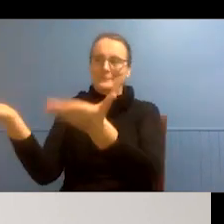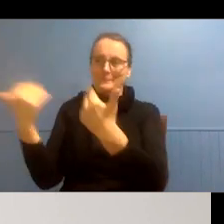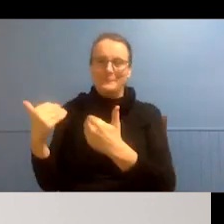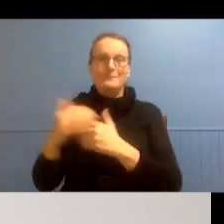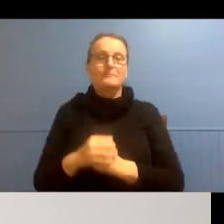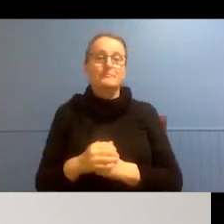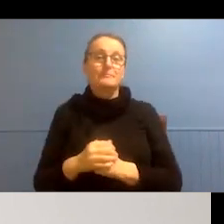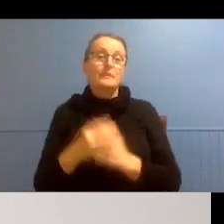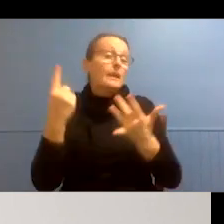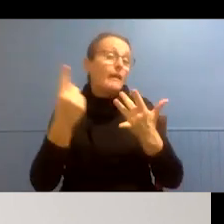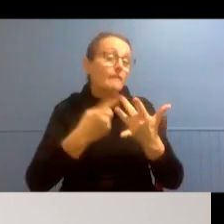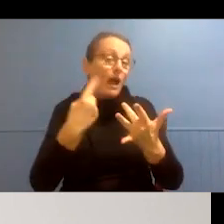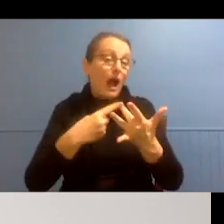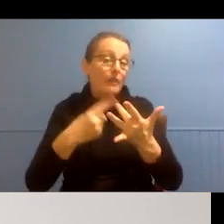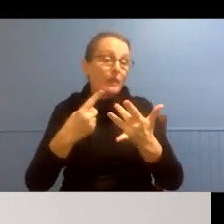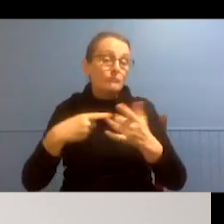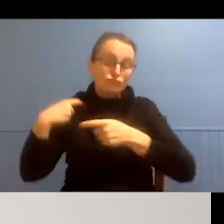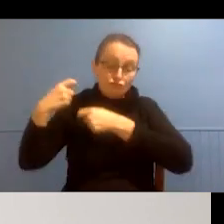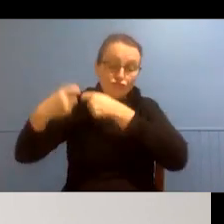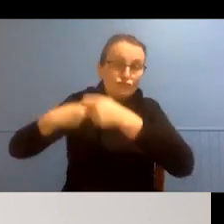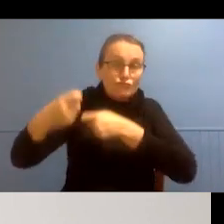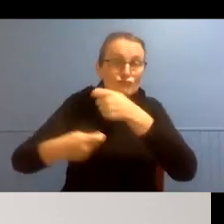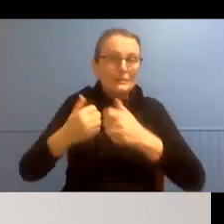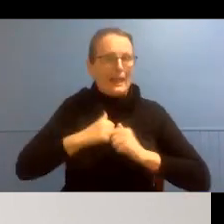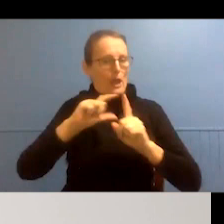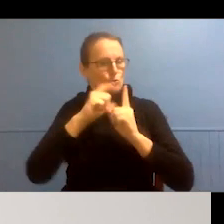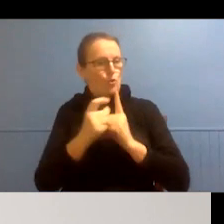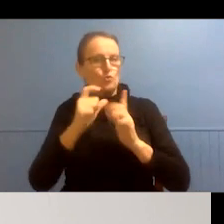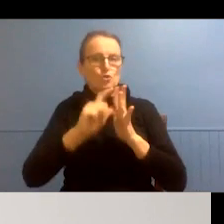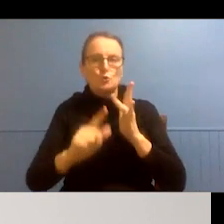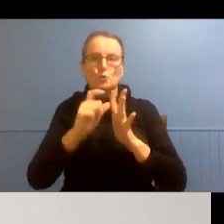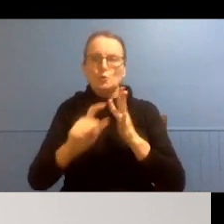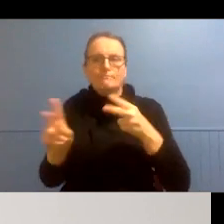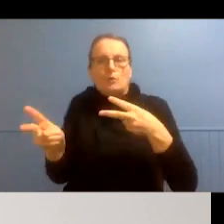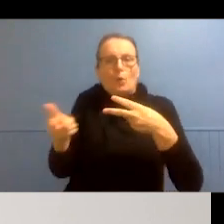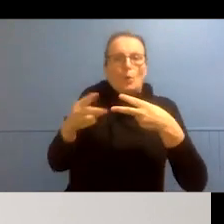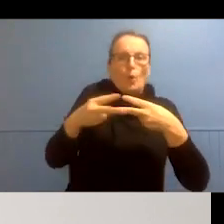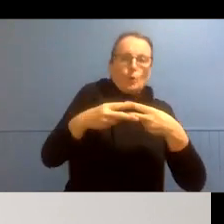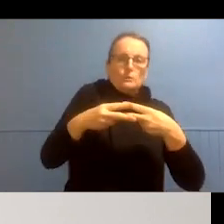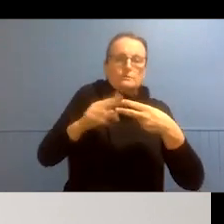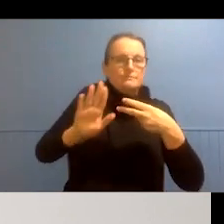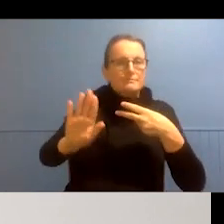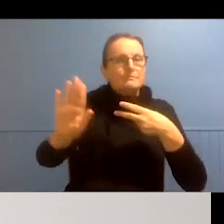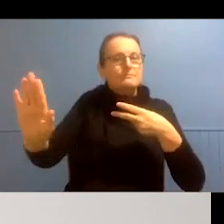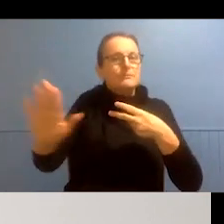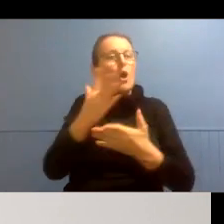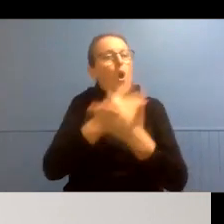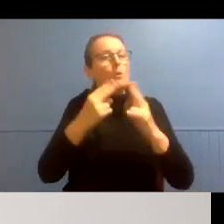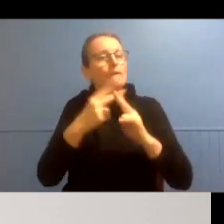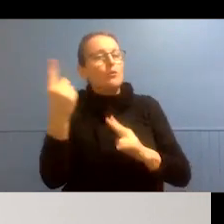But there are some cultural traditions and practices that are closed and restricted to those who only have the credentials